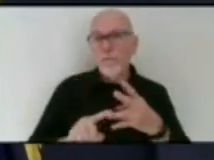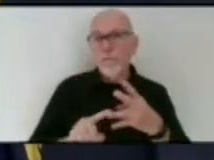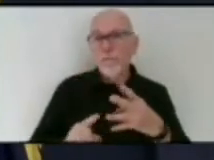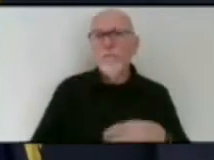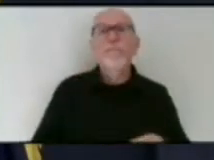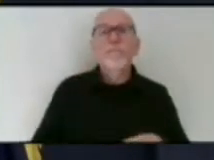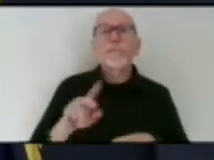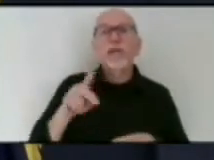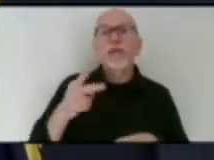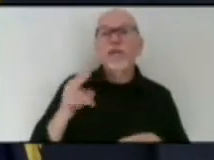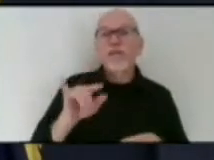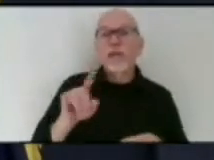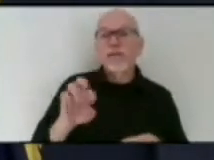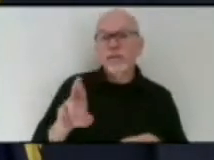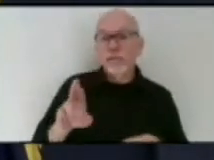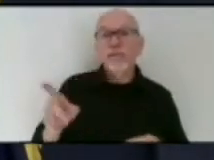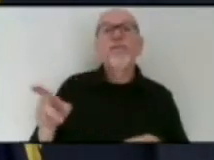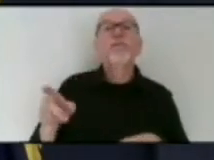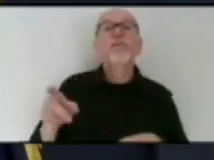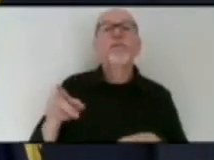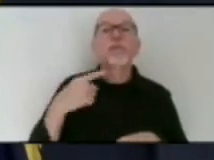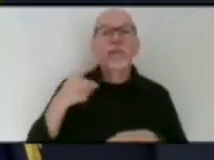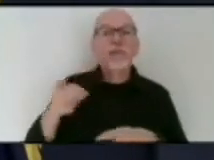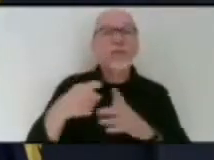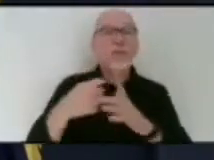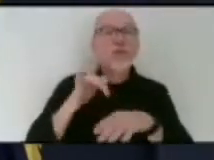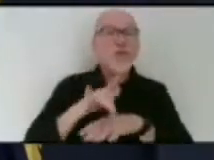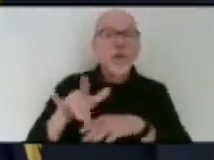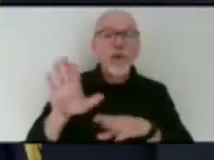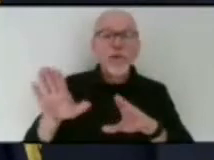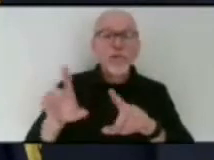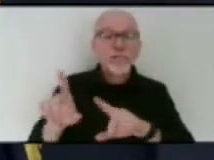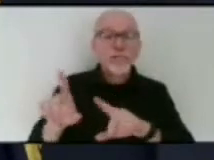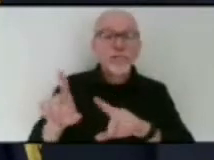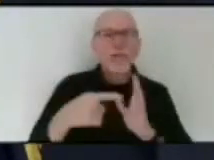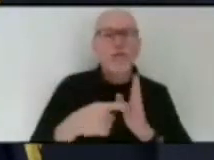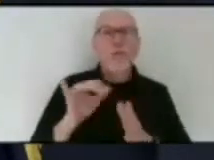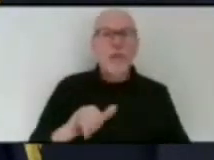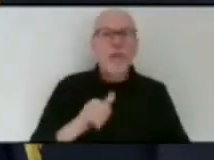early analysis of its covert vaccine trial indicates the vaccine was the 90%